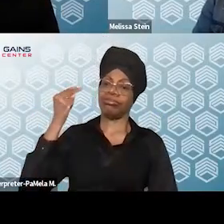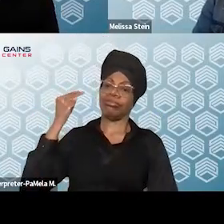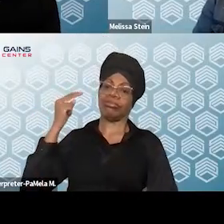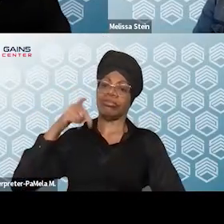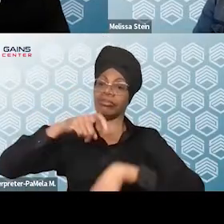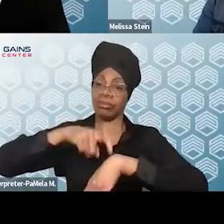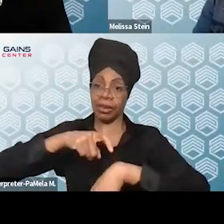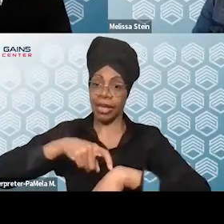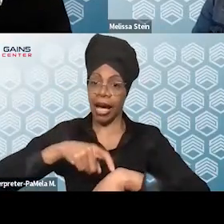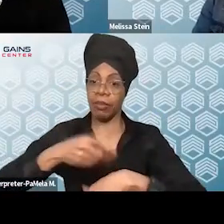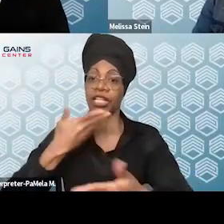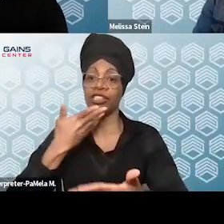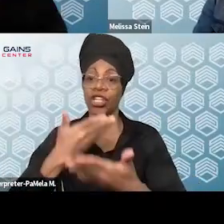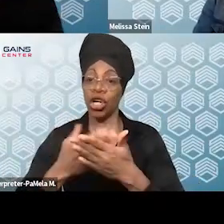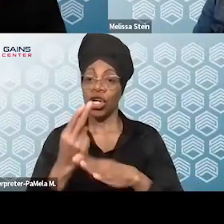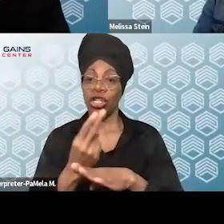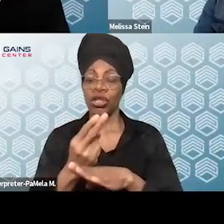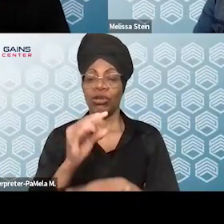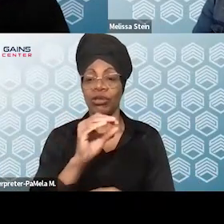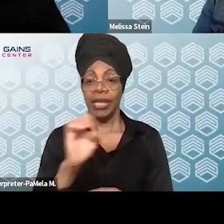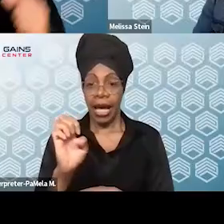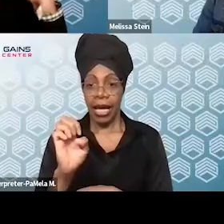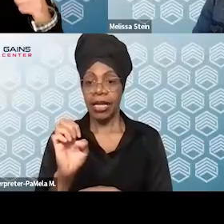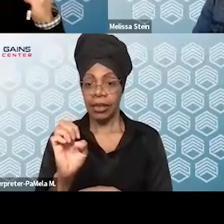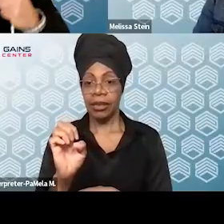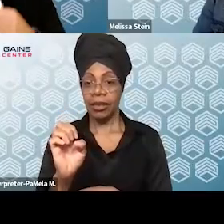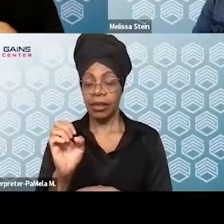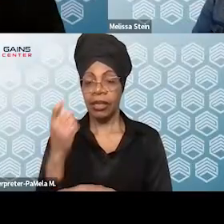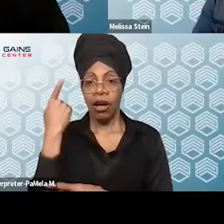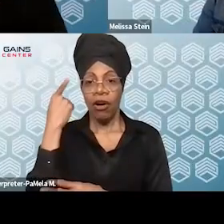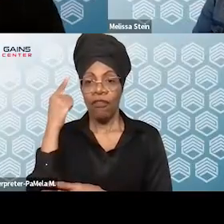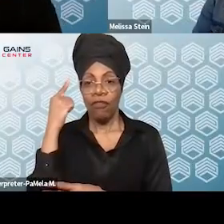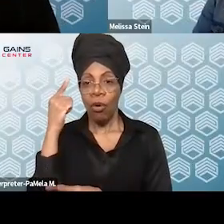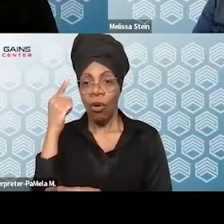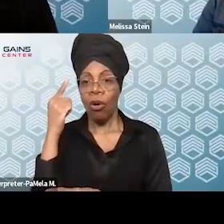And there's a good use case for those. And there's a good use case for oral fluid.